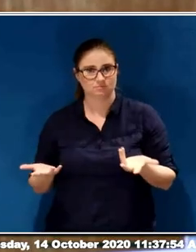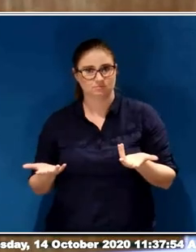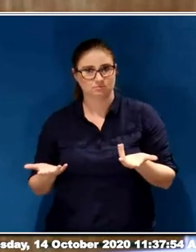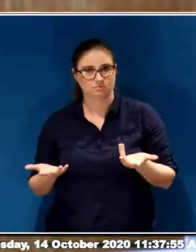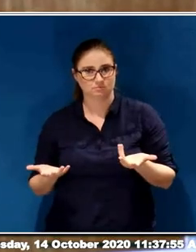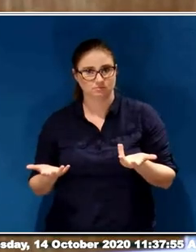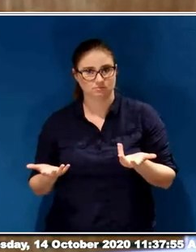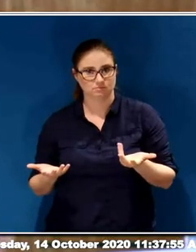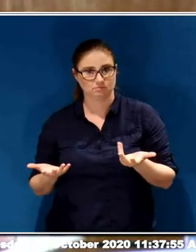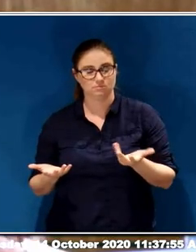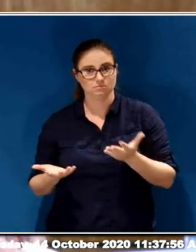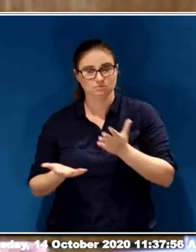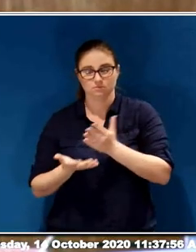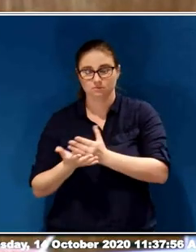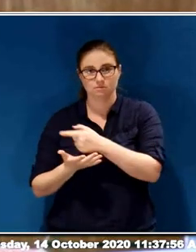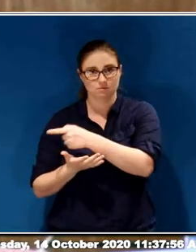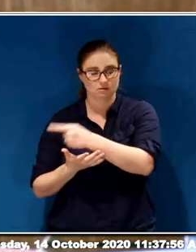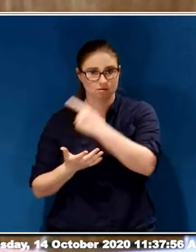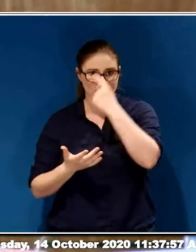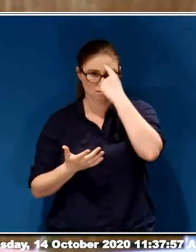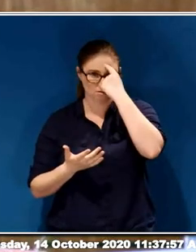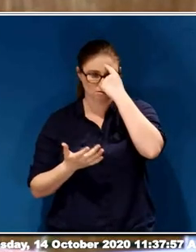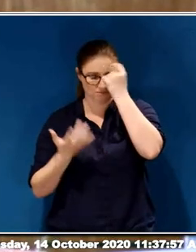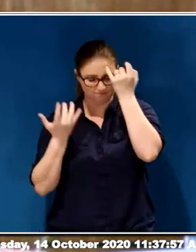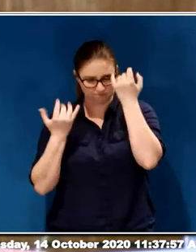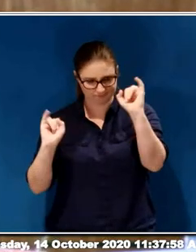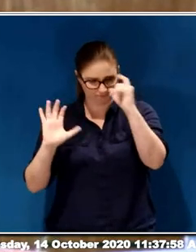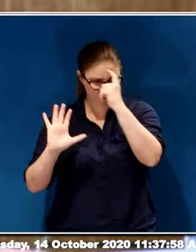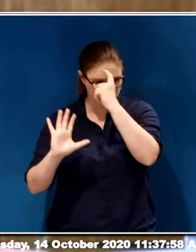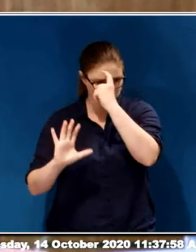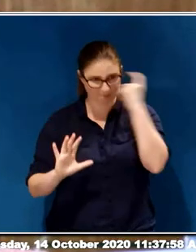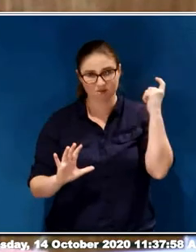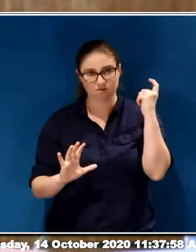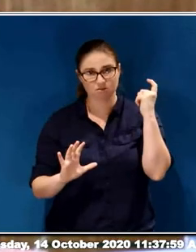In fact in March this year he was diagnosed by the psychiatrist